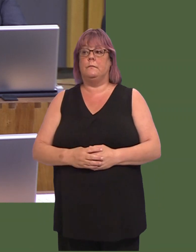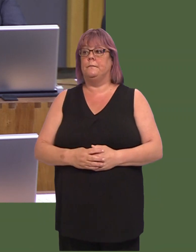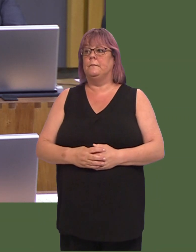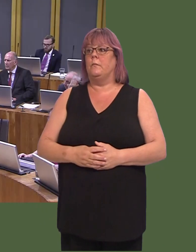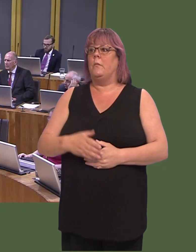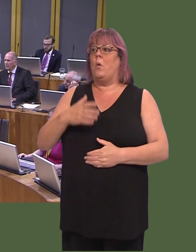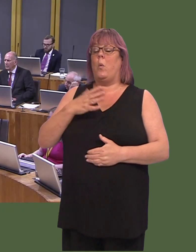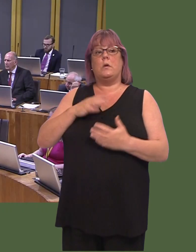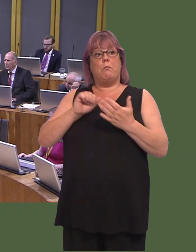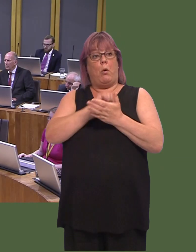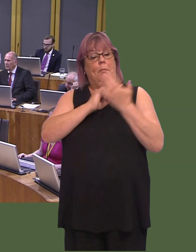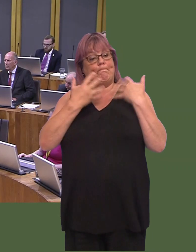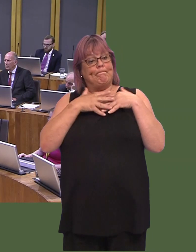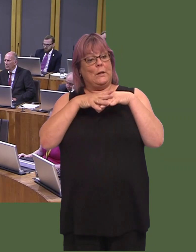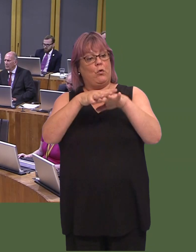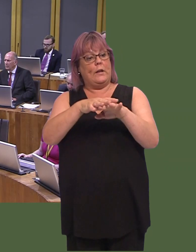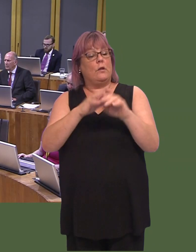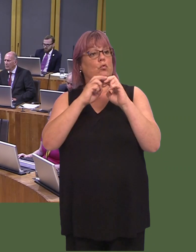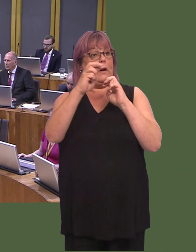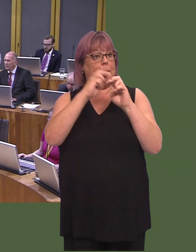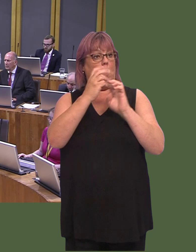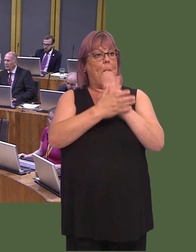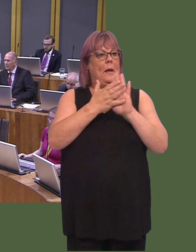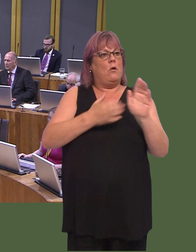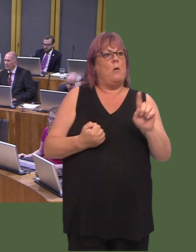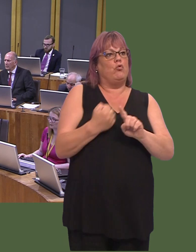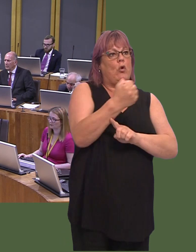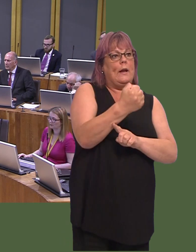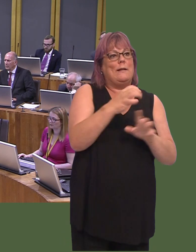And it means, if we're going to have a properly integrated transport system, that the bus